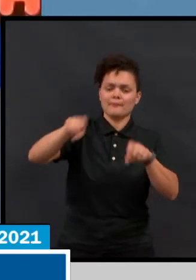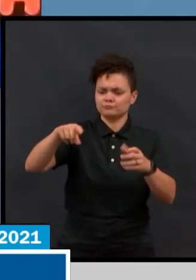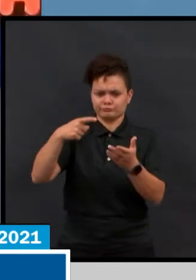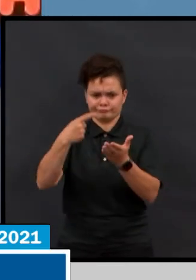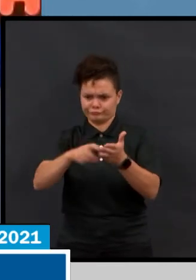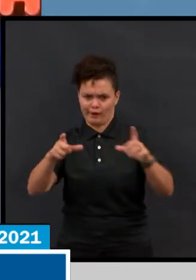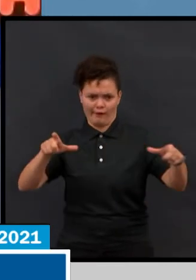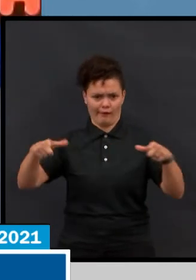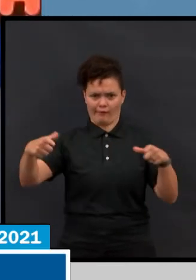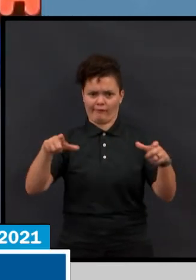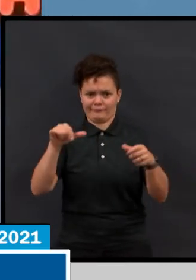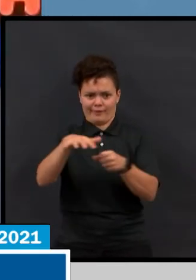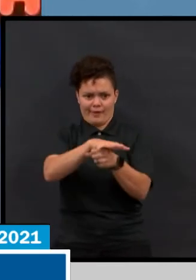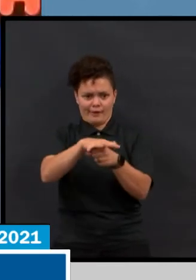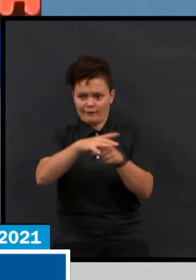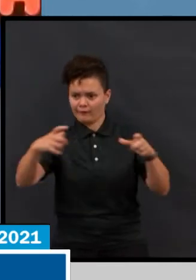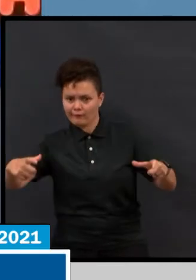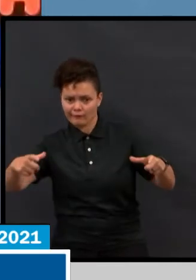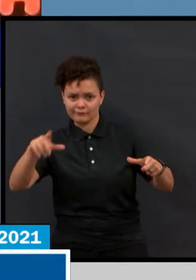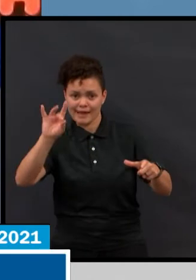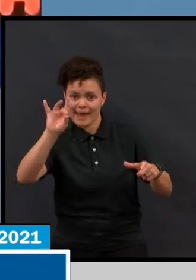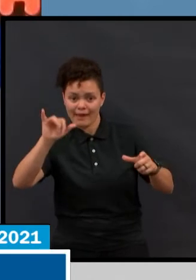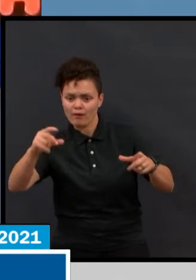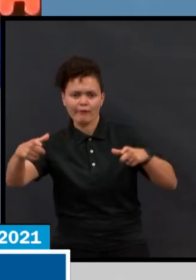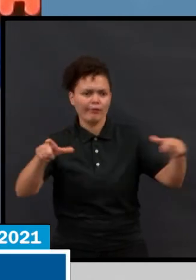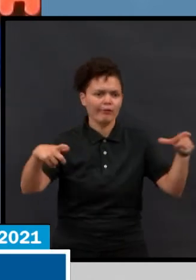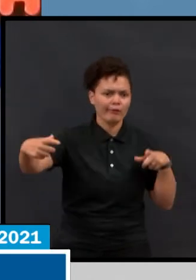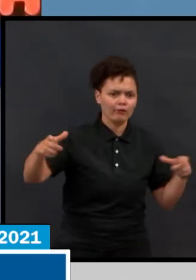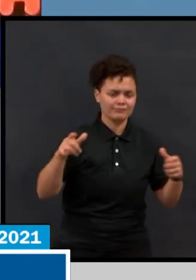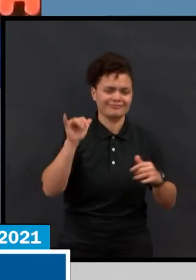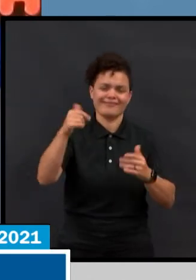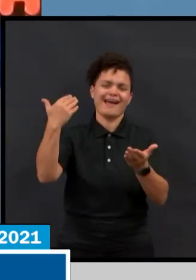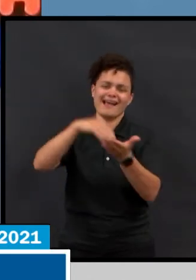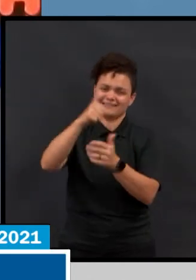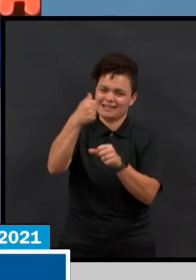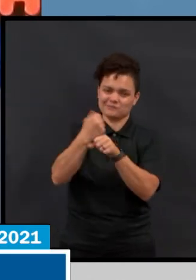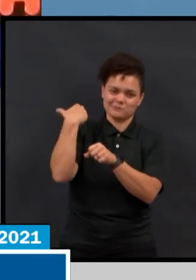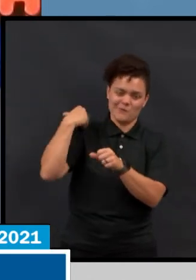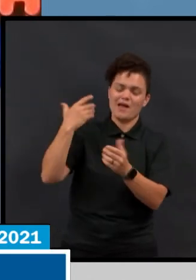earnest this fall and coming in into the coming winter and if you want to know more about that